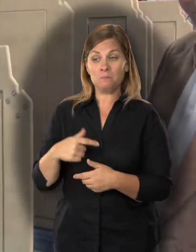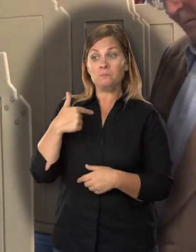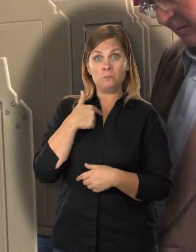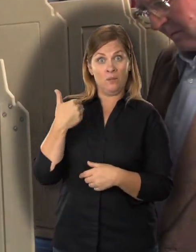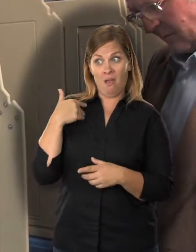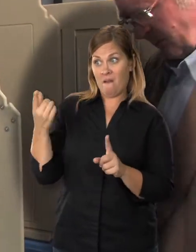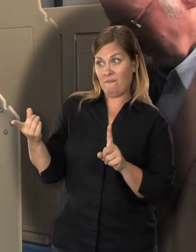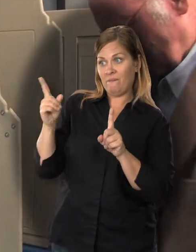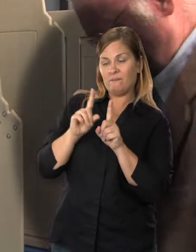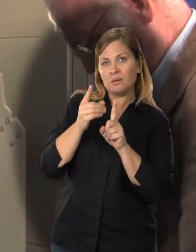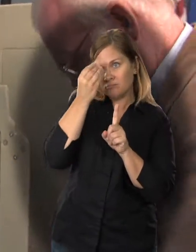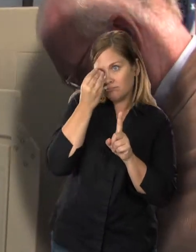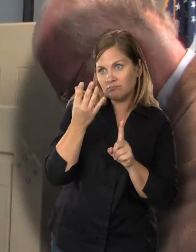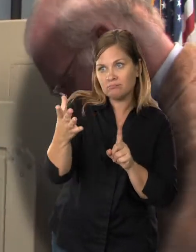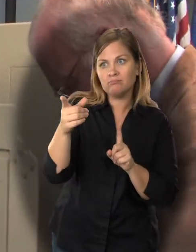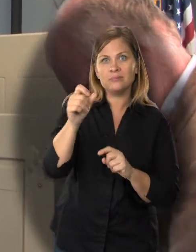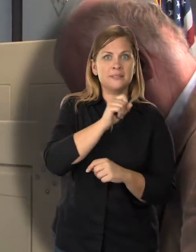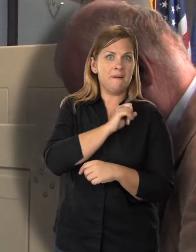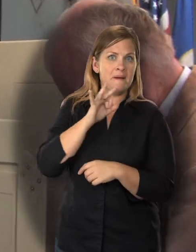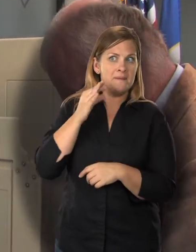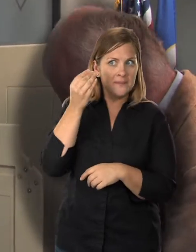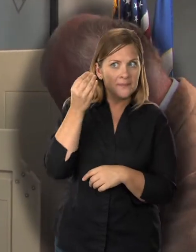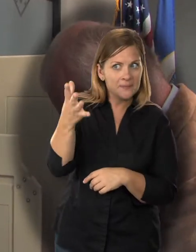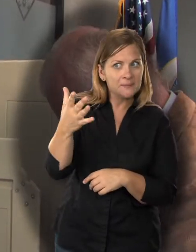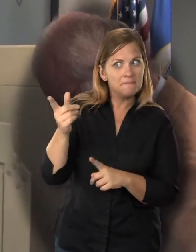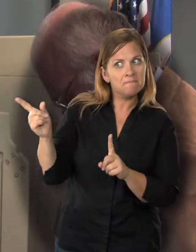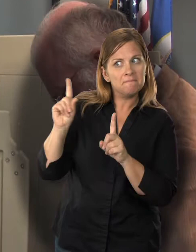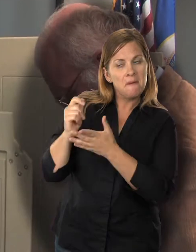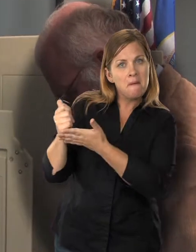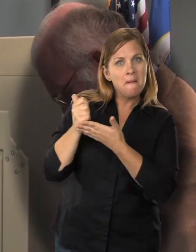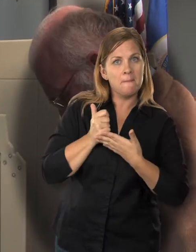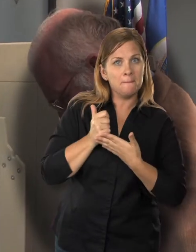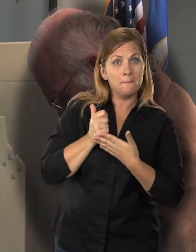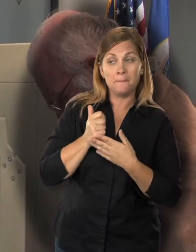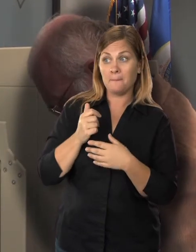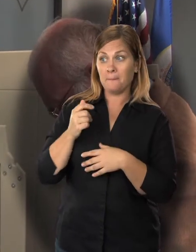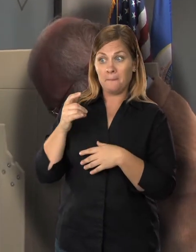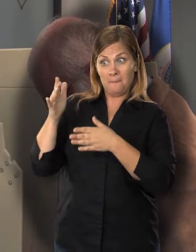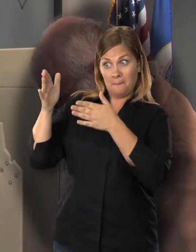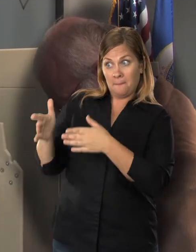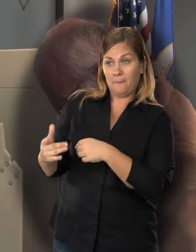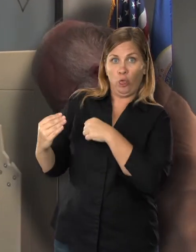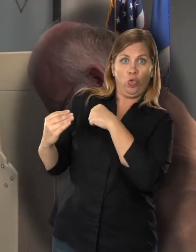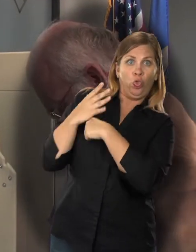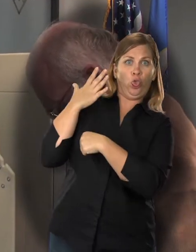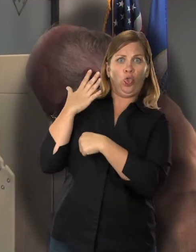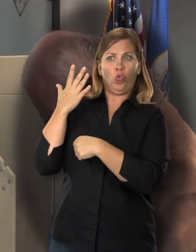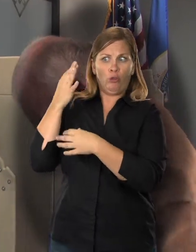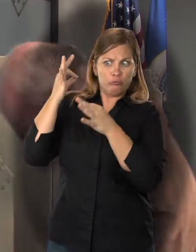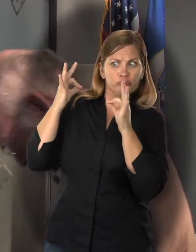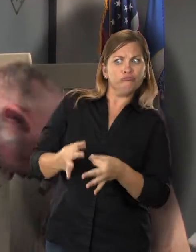Just let the staff know that you have asked the person for help. This person is allowed to accompany you into the voting booth.